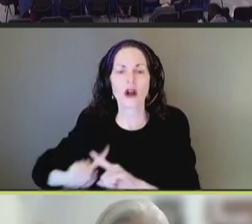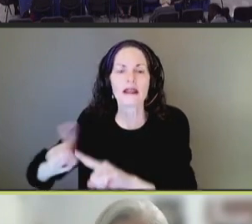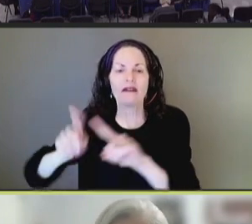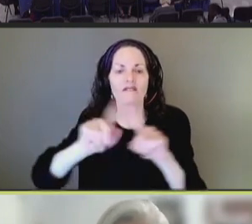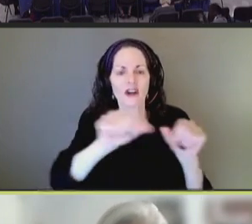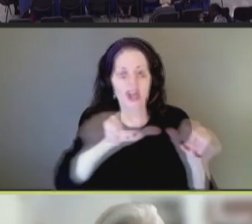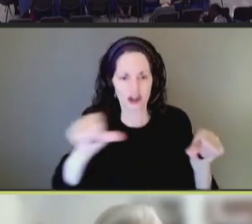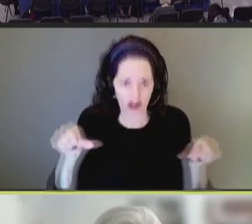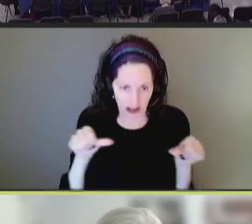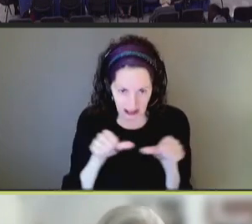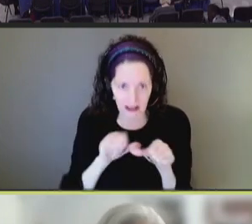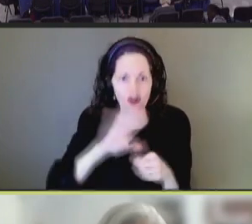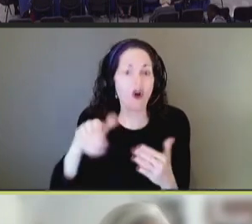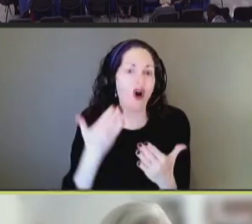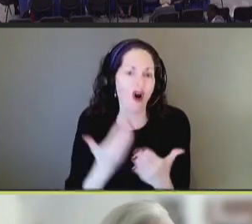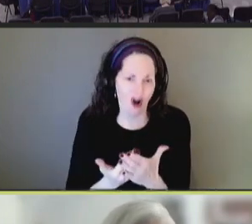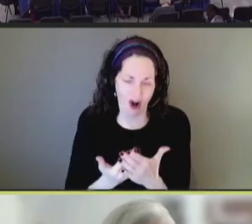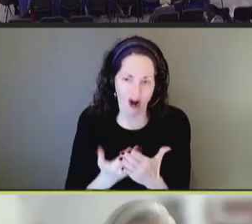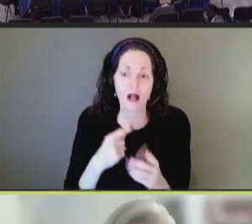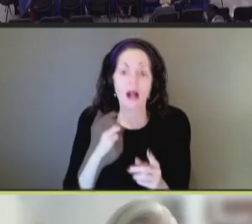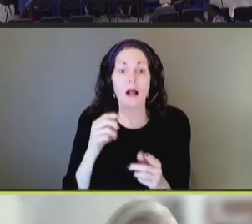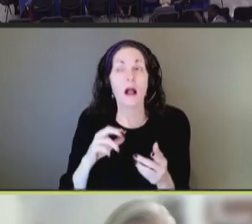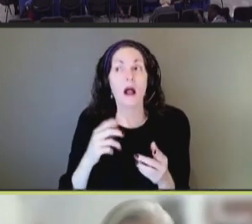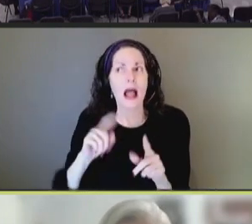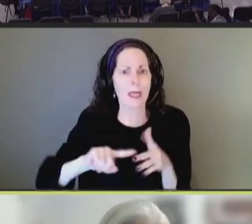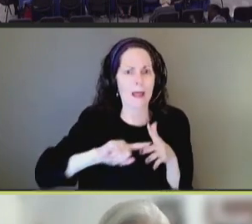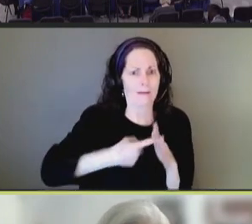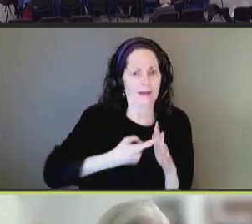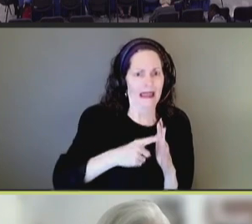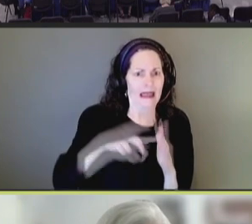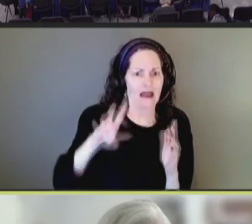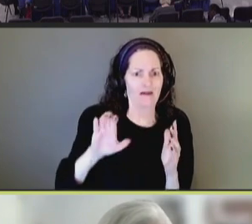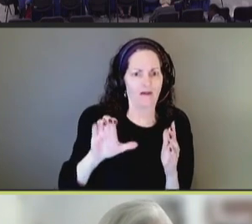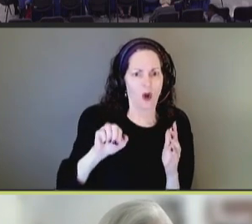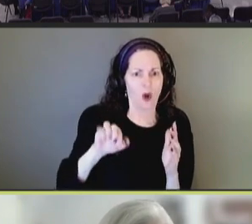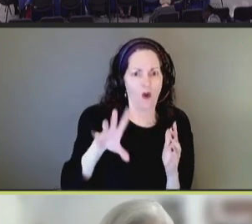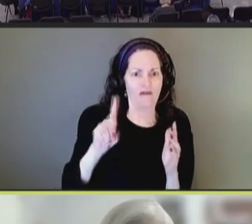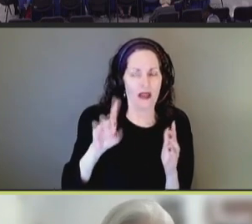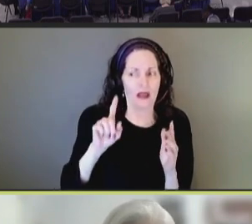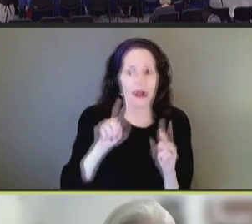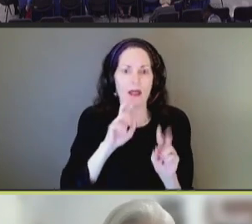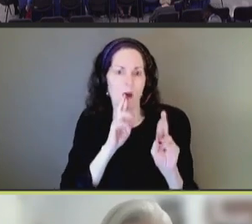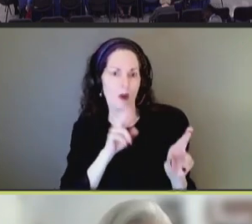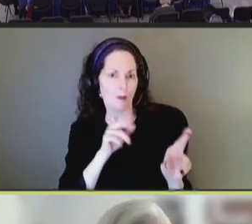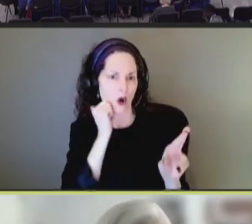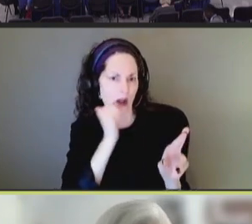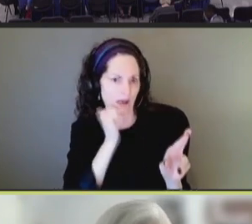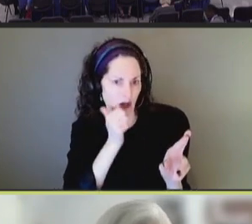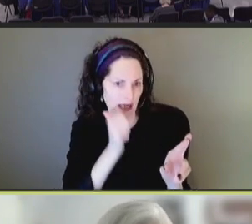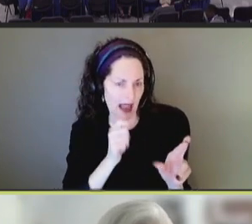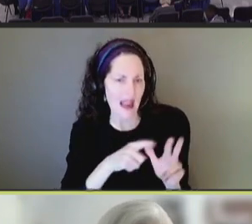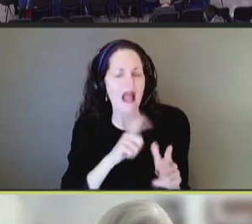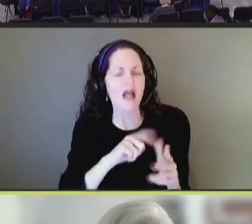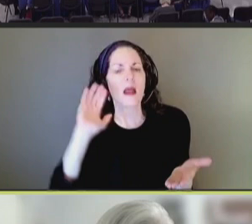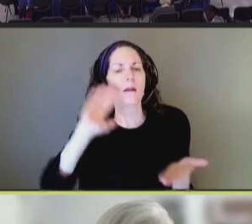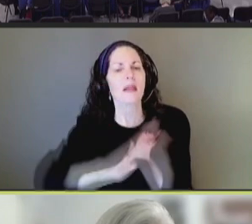were reporting daily. But over the course of the pandemic, that changed to weekly and then monthly.